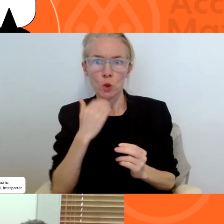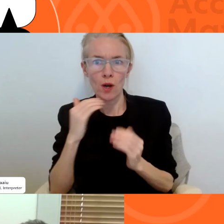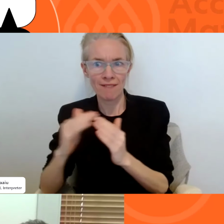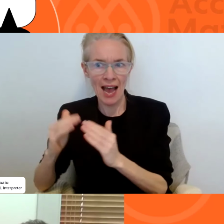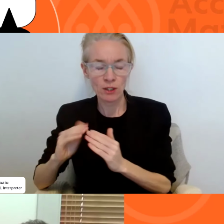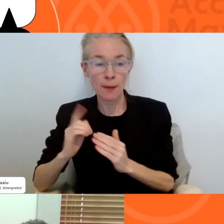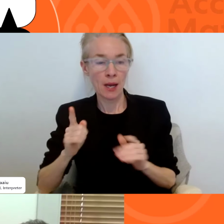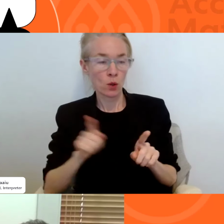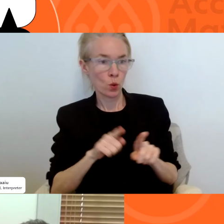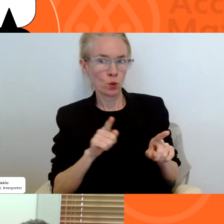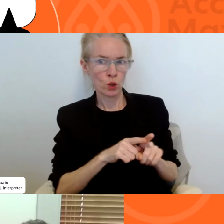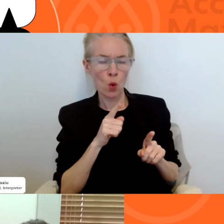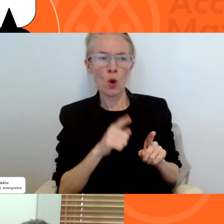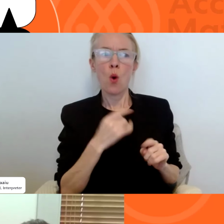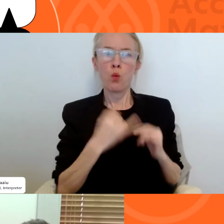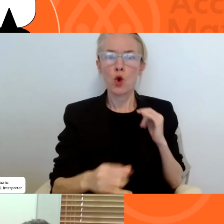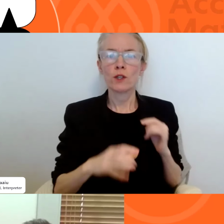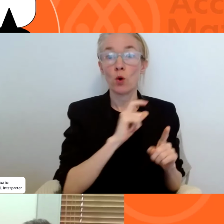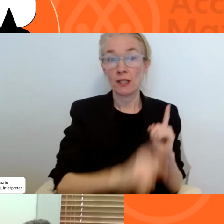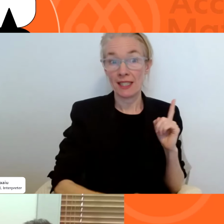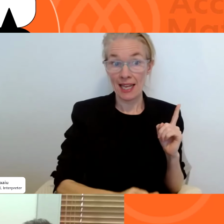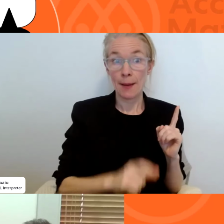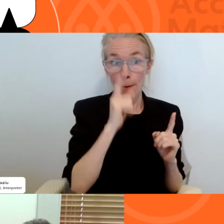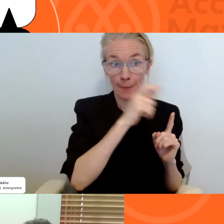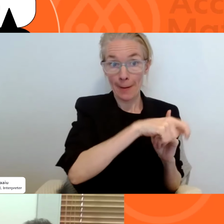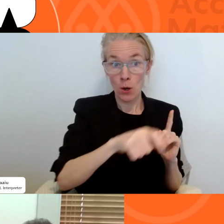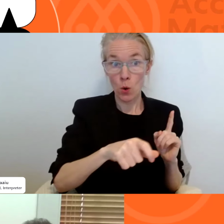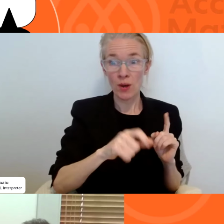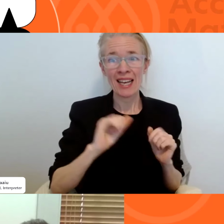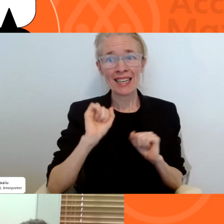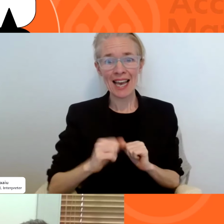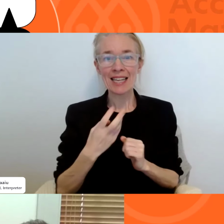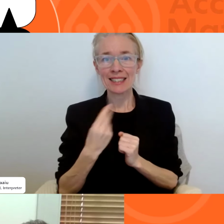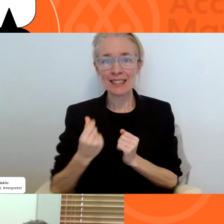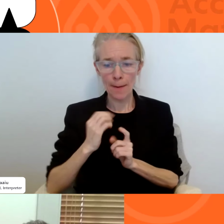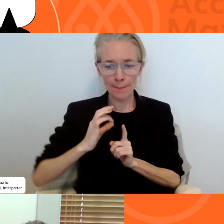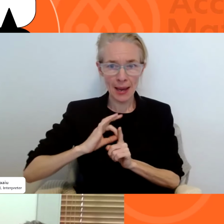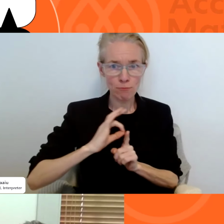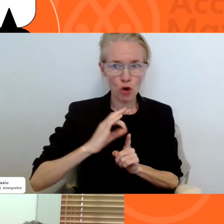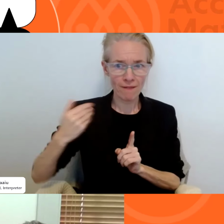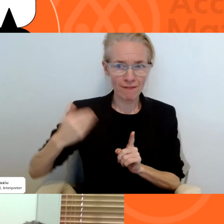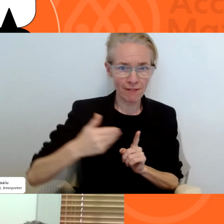the recent years, there is so much more to do. May I just check before